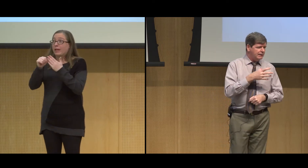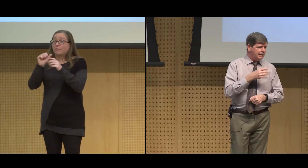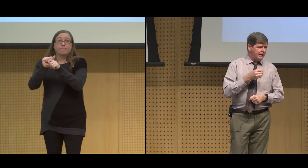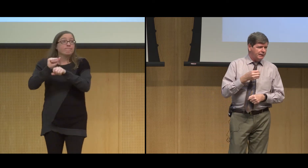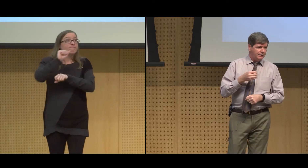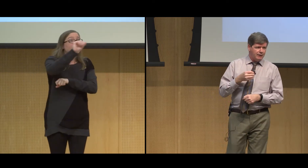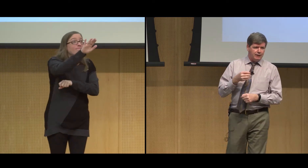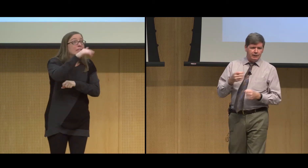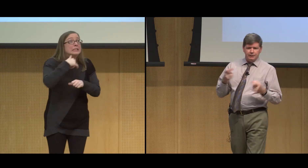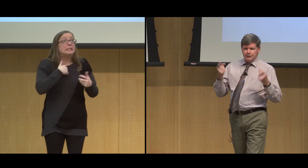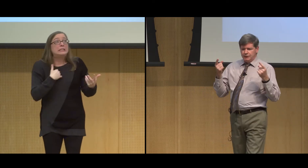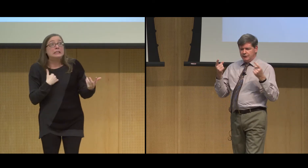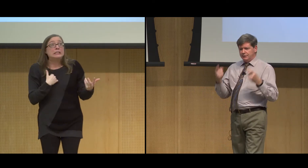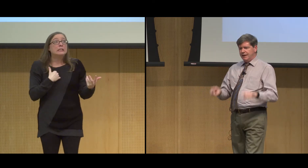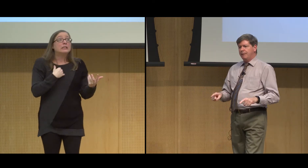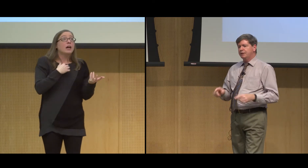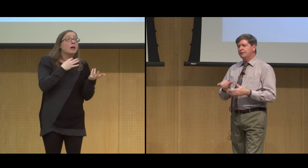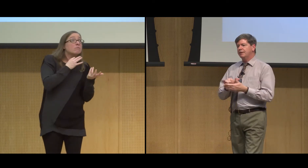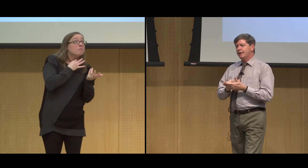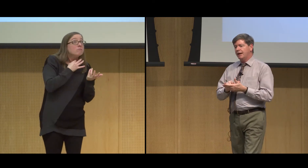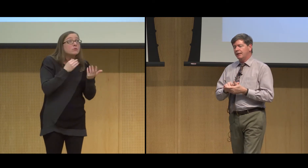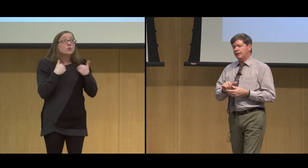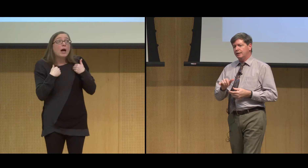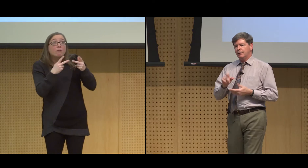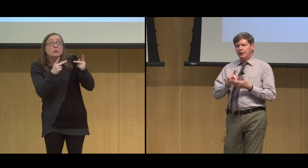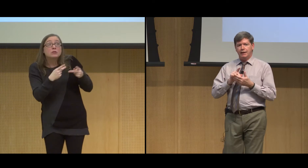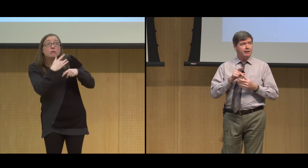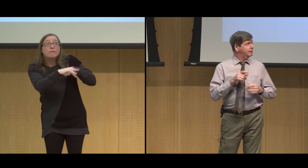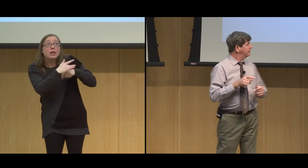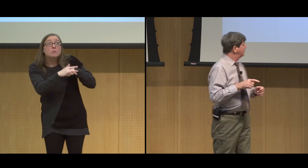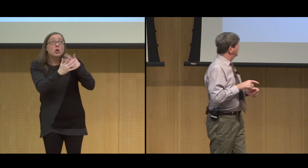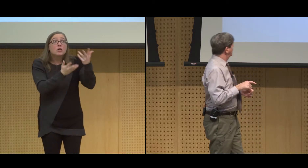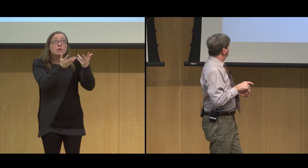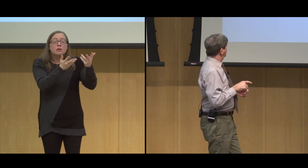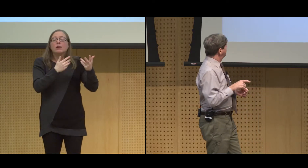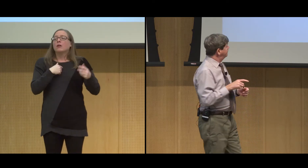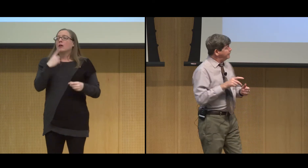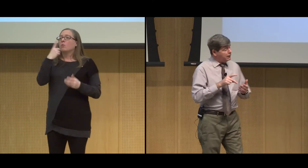And it happened that a, um...